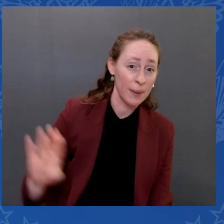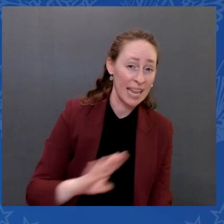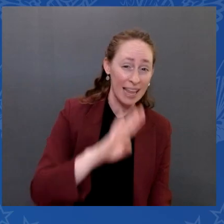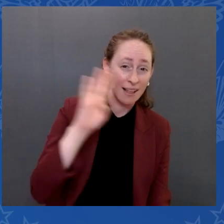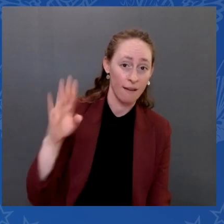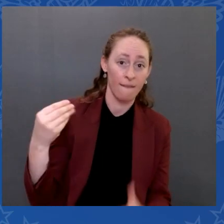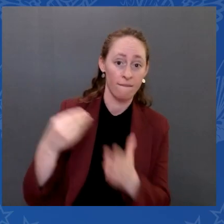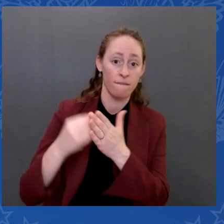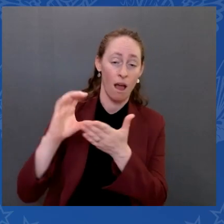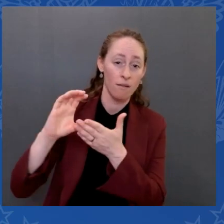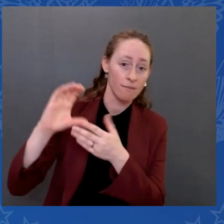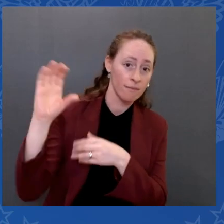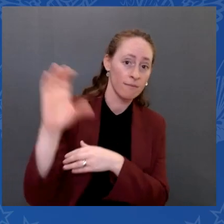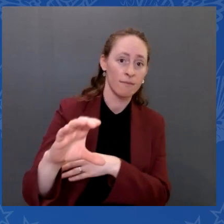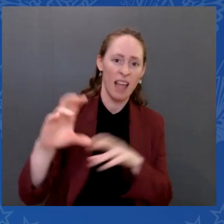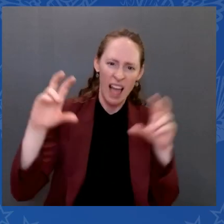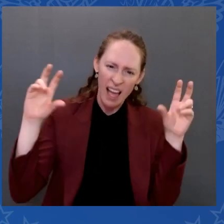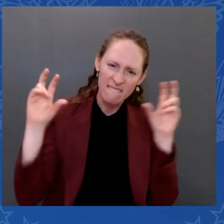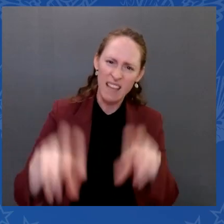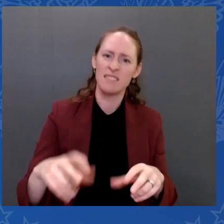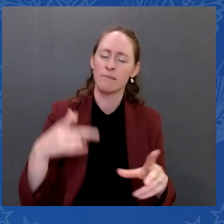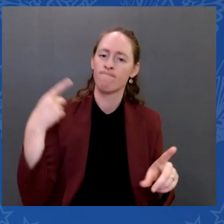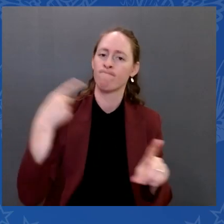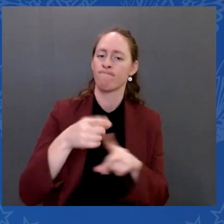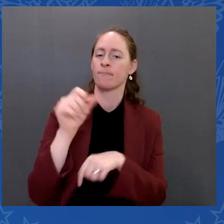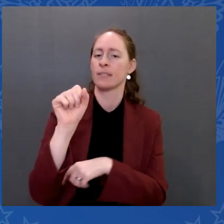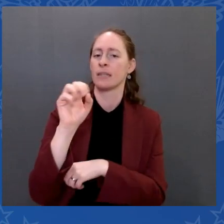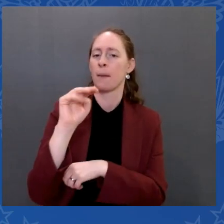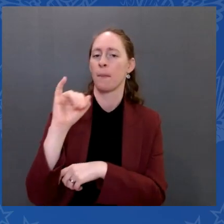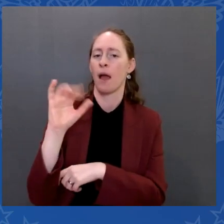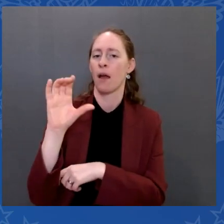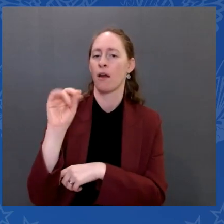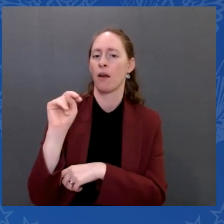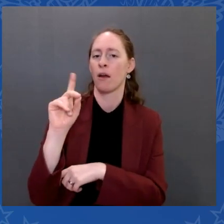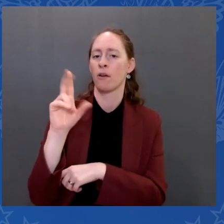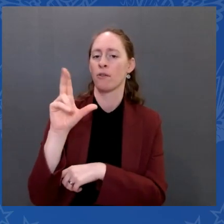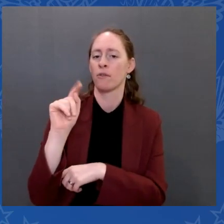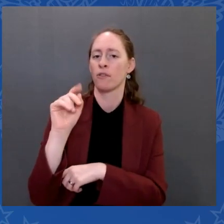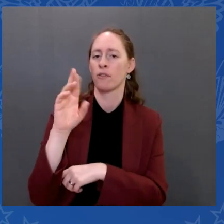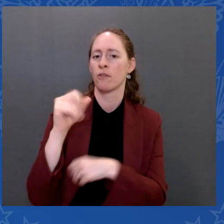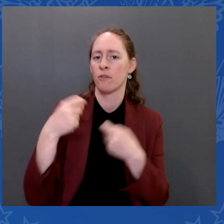which will enable us to revitalize